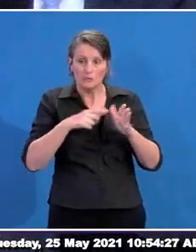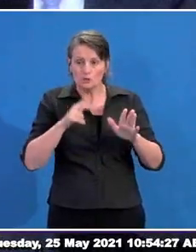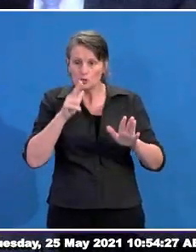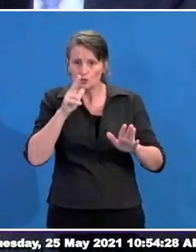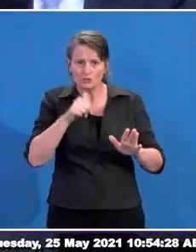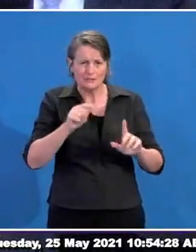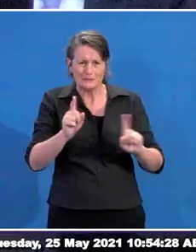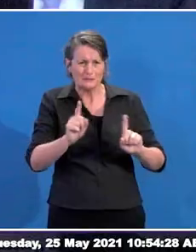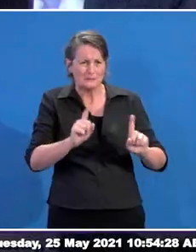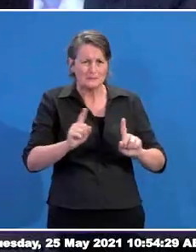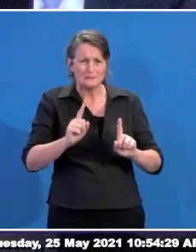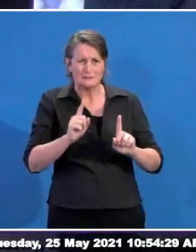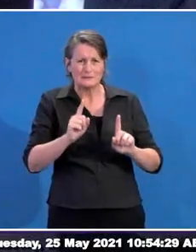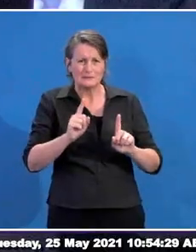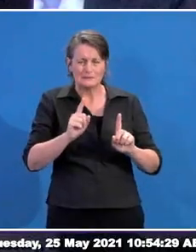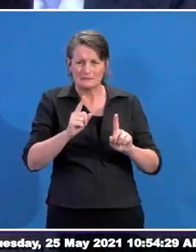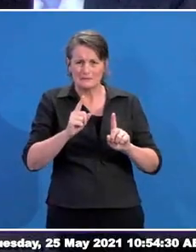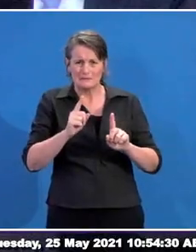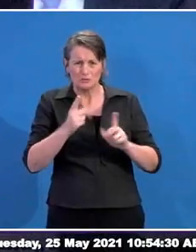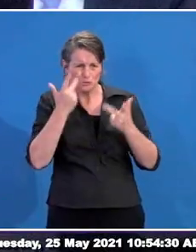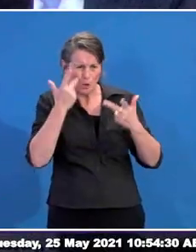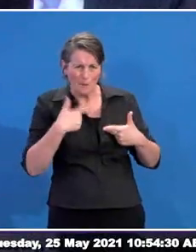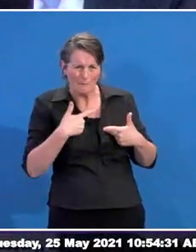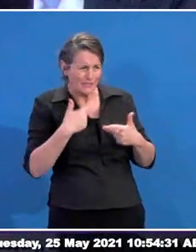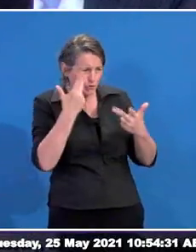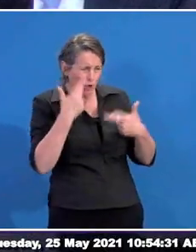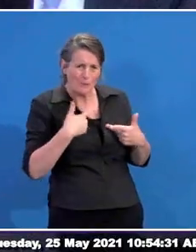facetime right now. Show me what you're talking about."